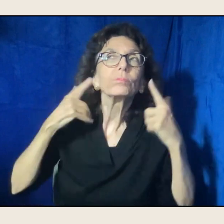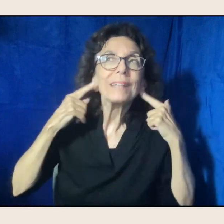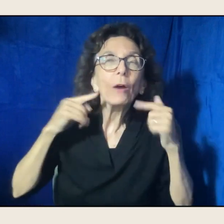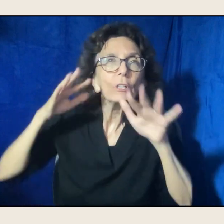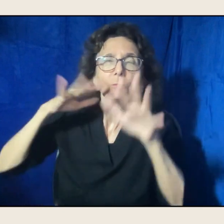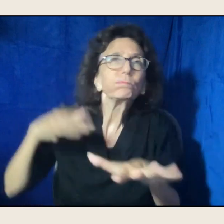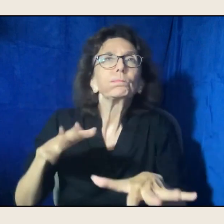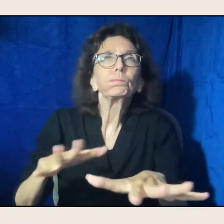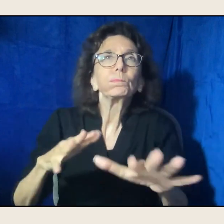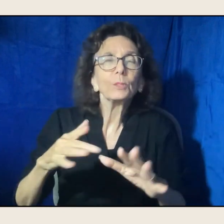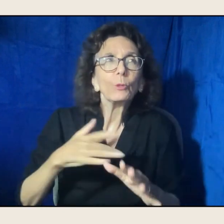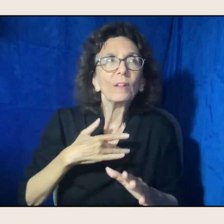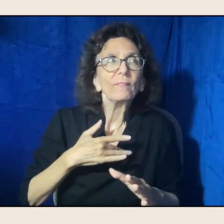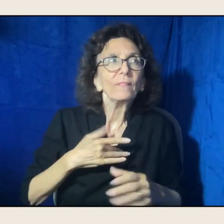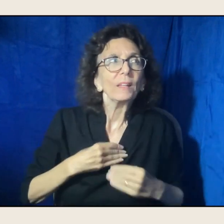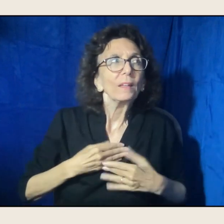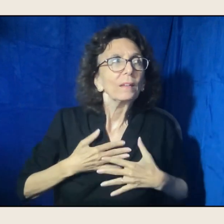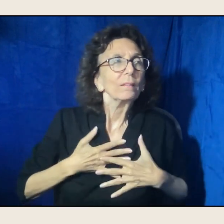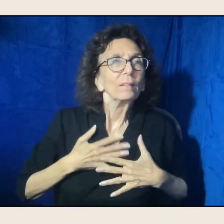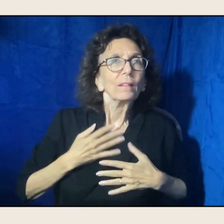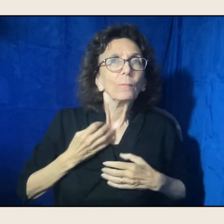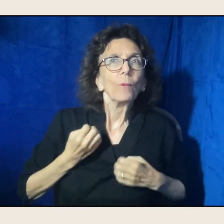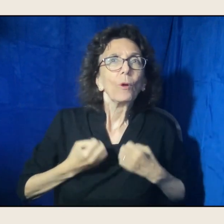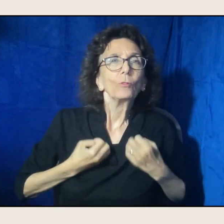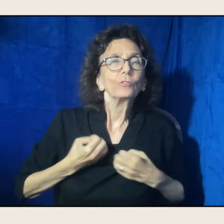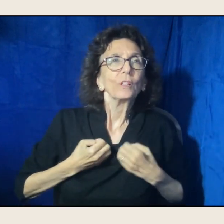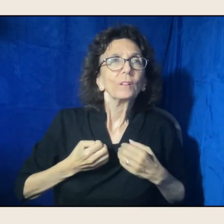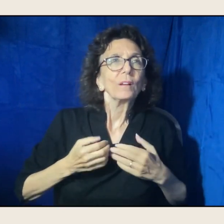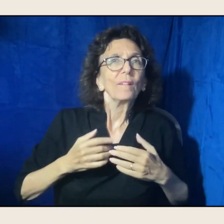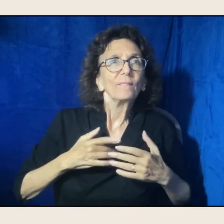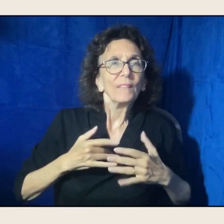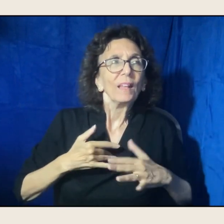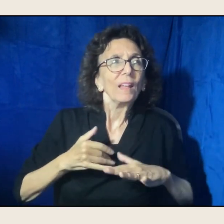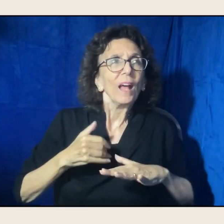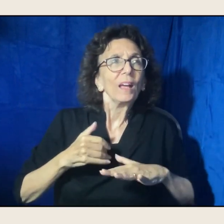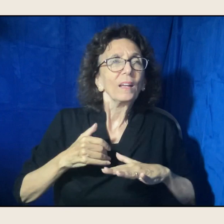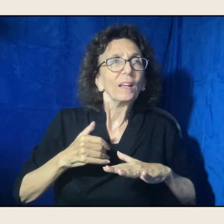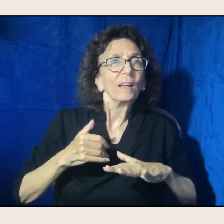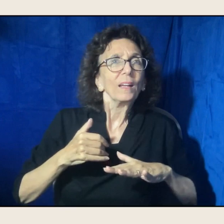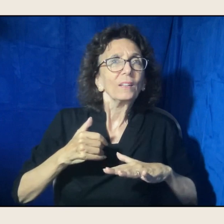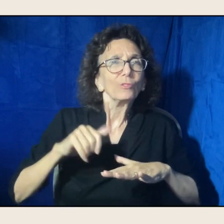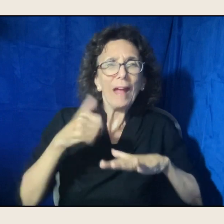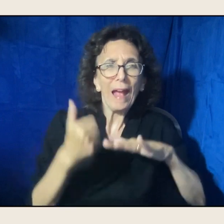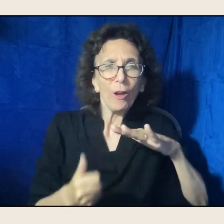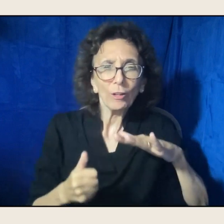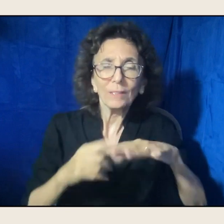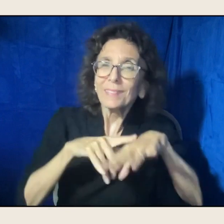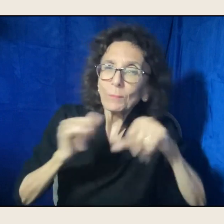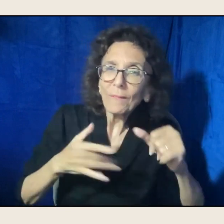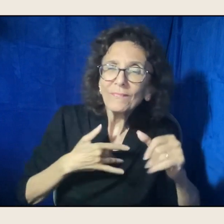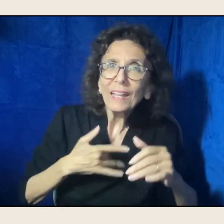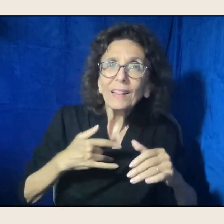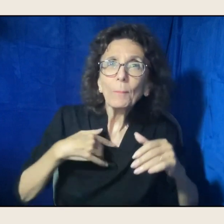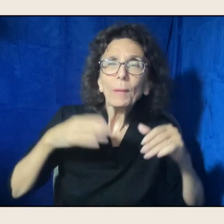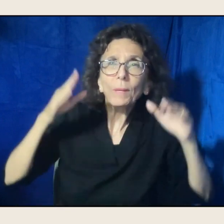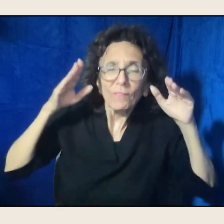in this resonance of a drowning, yet maybe flying, type of feeling. So for me, a lot of that, I try to accomplish that